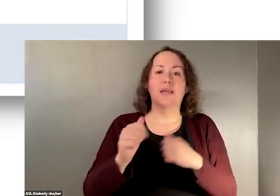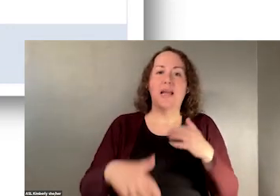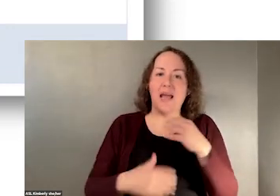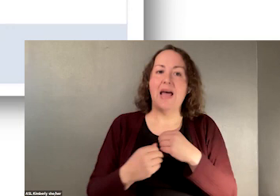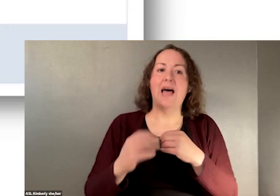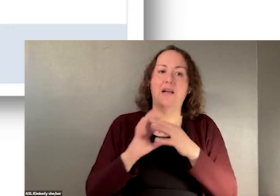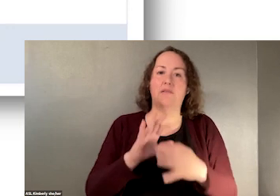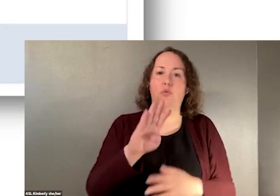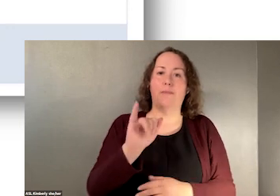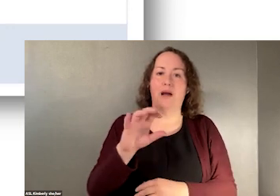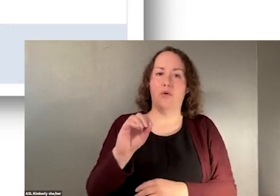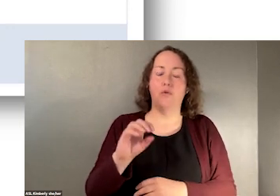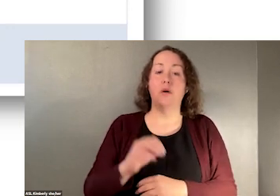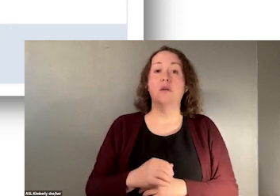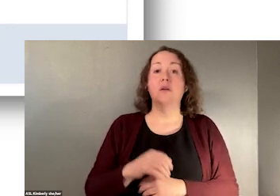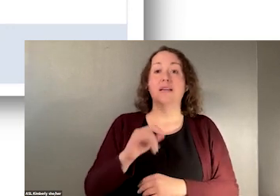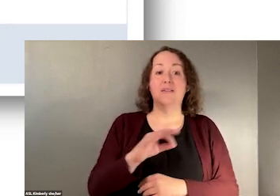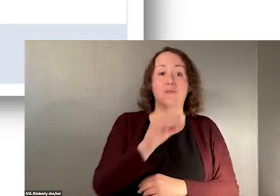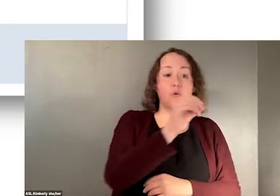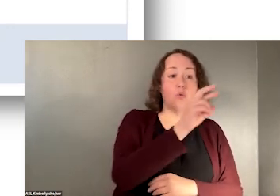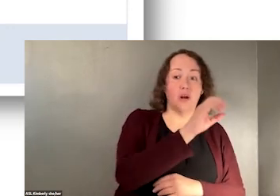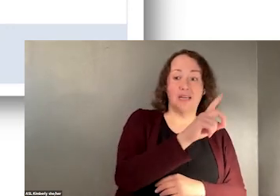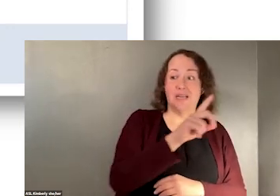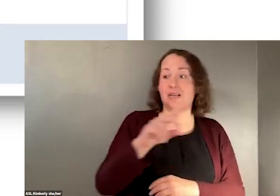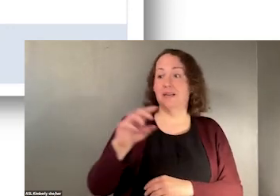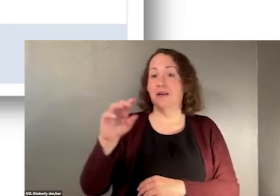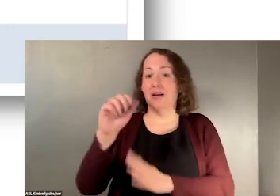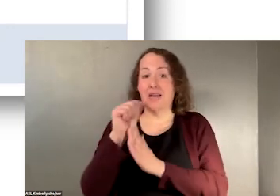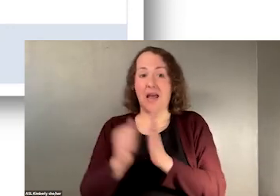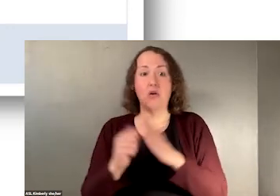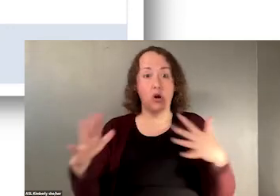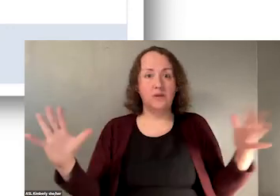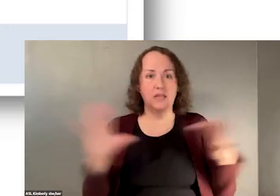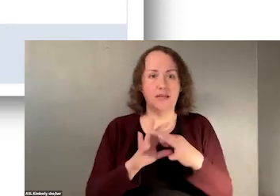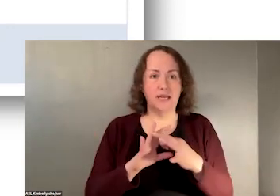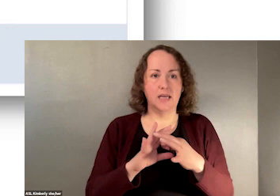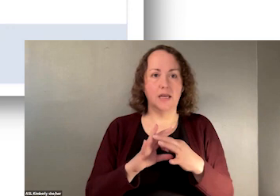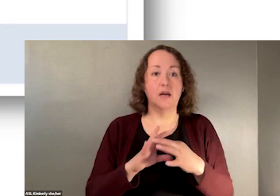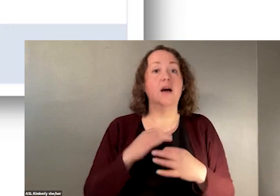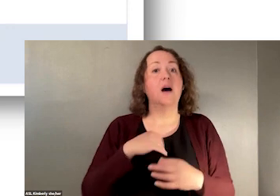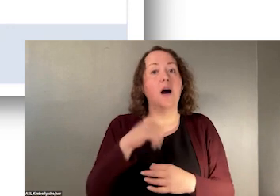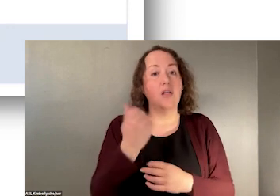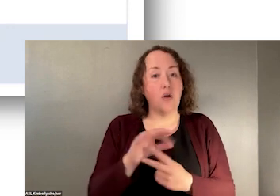If you've linked your account to ORCID, you'll have a second option where you can use your ORCID citations.